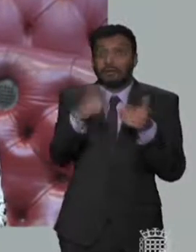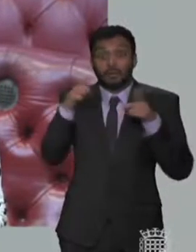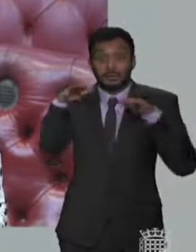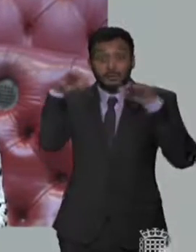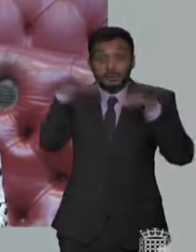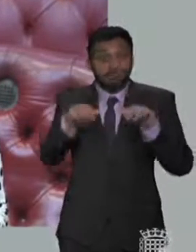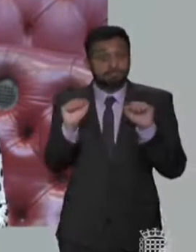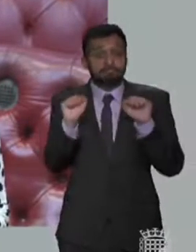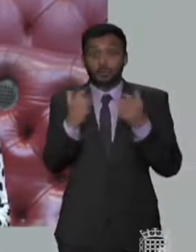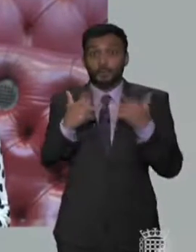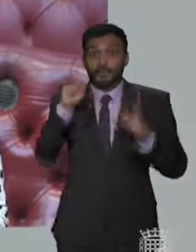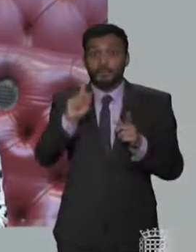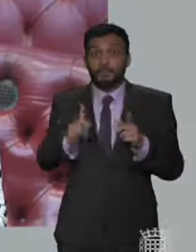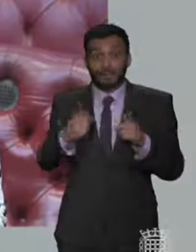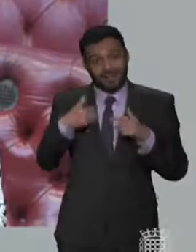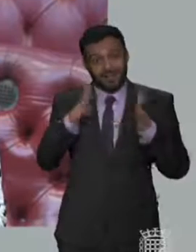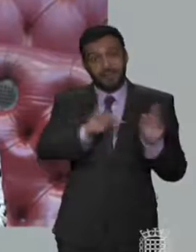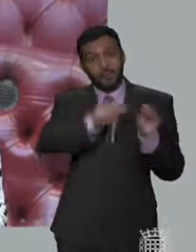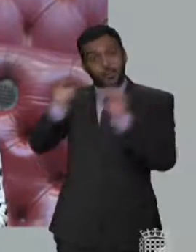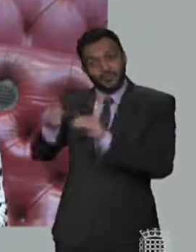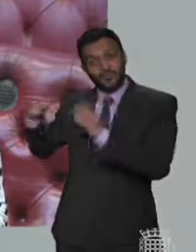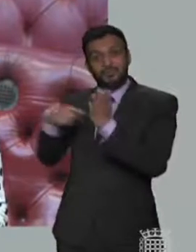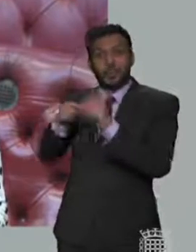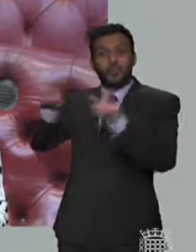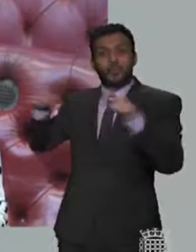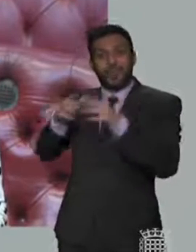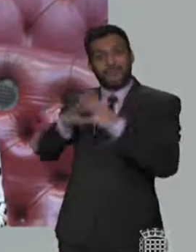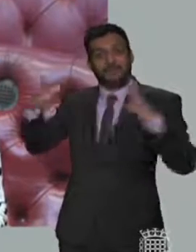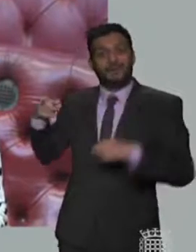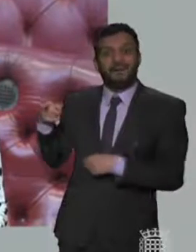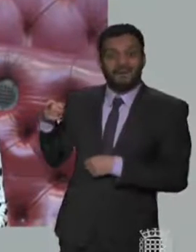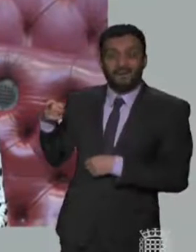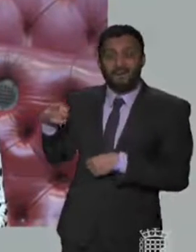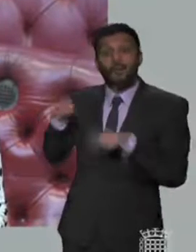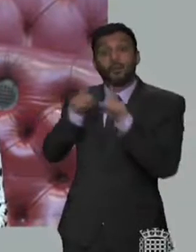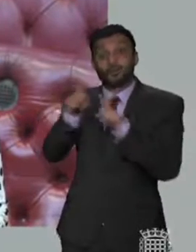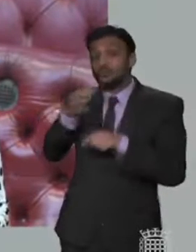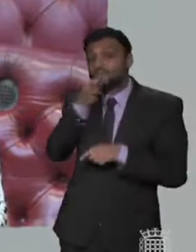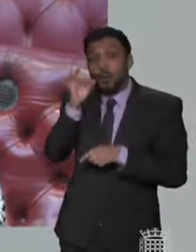and indeed there was an appearance from strictly come dancing winner rose ayling ellis